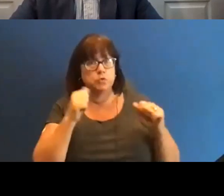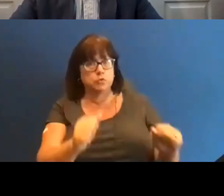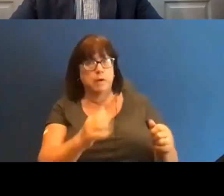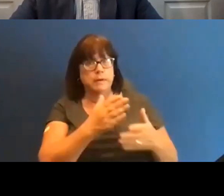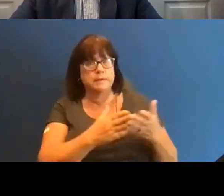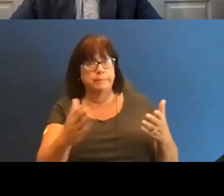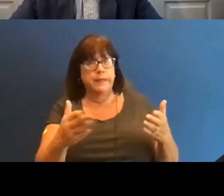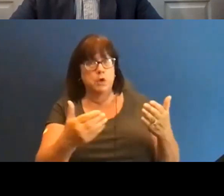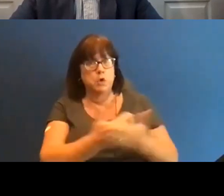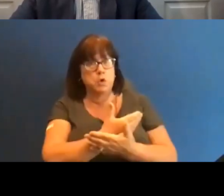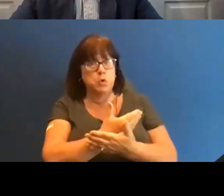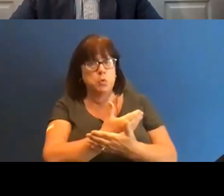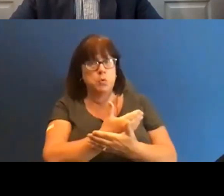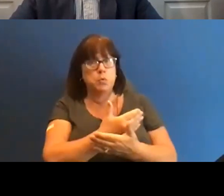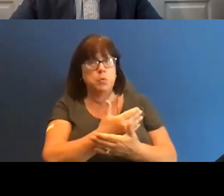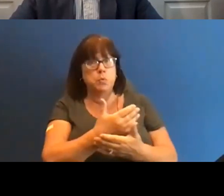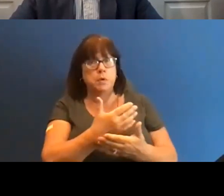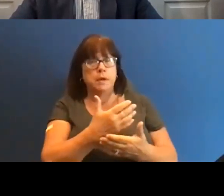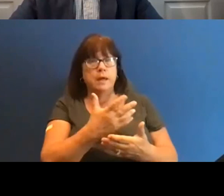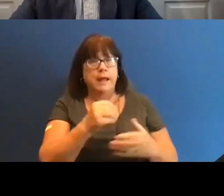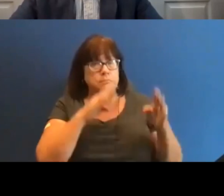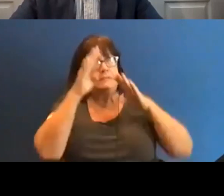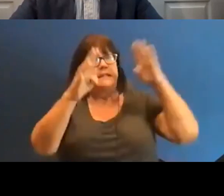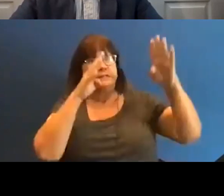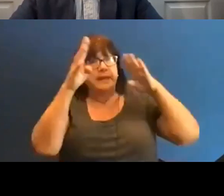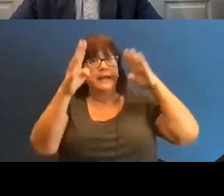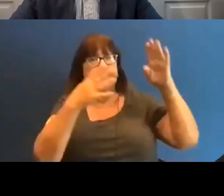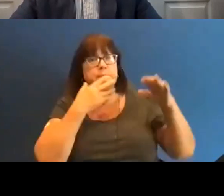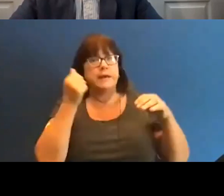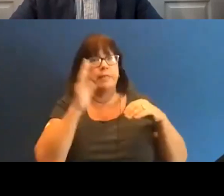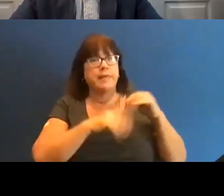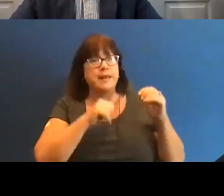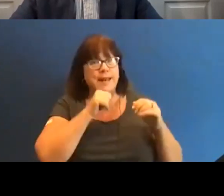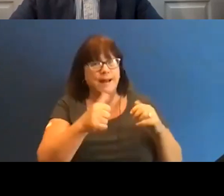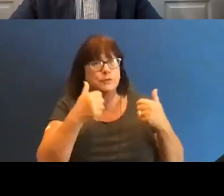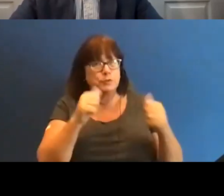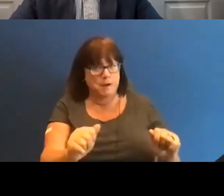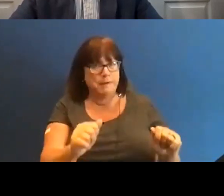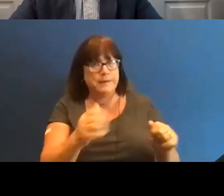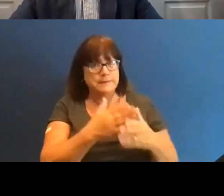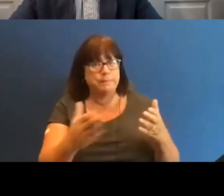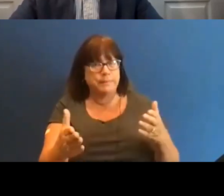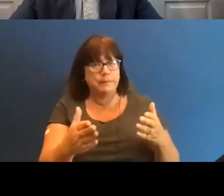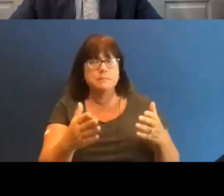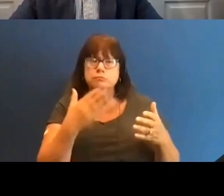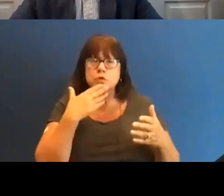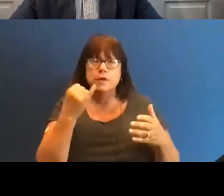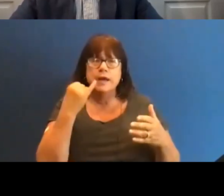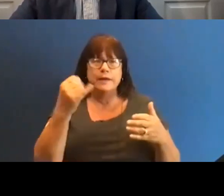new and be innovative than not. It's always great to try and do things, new ways to help